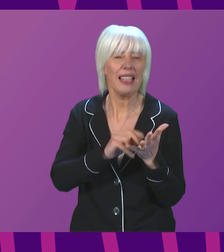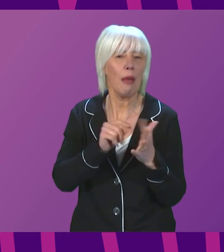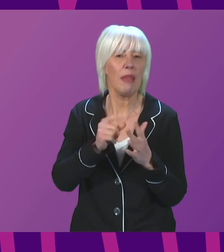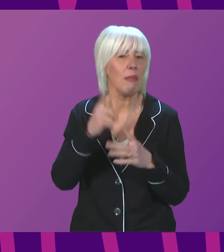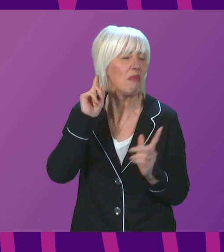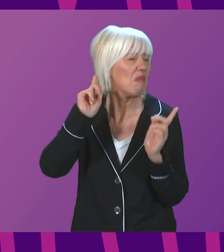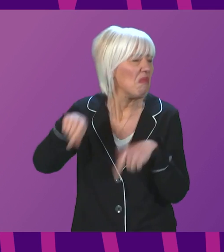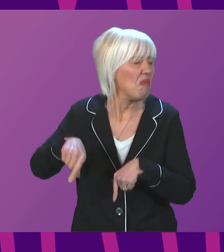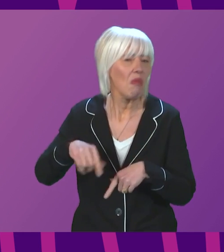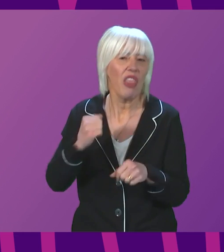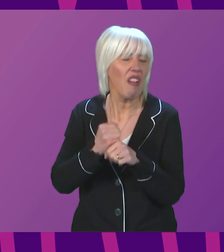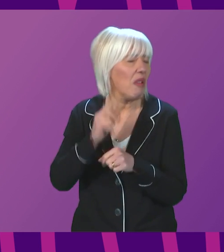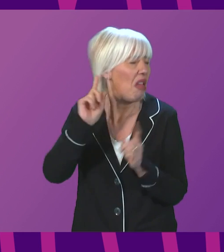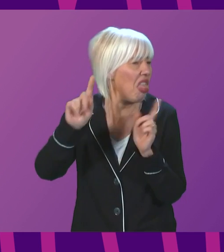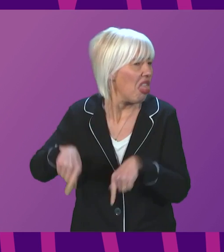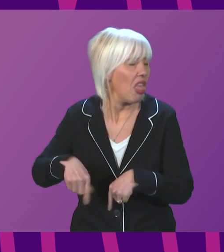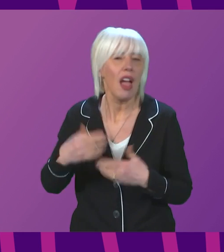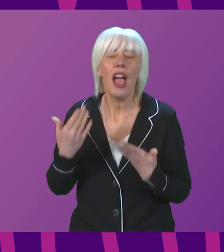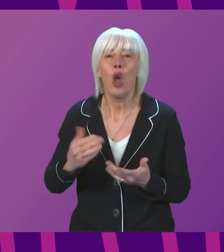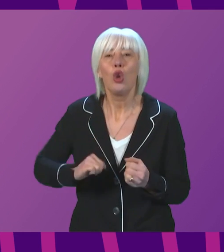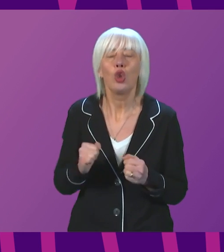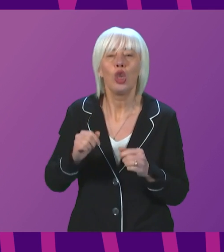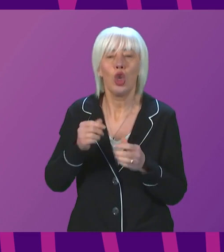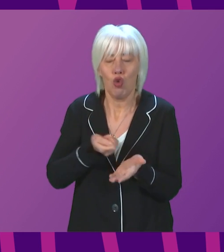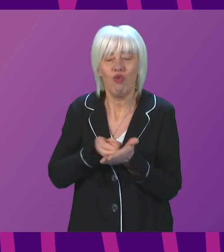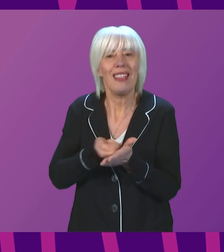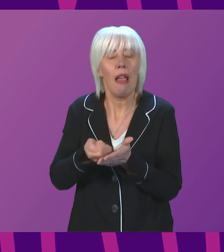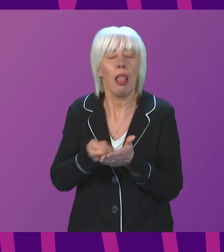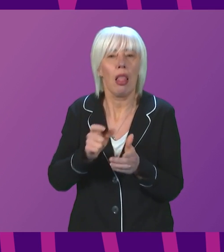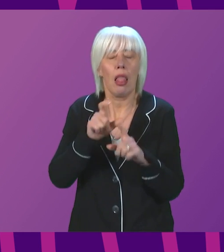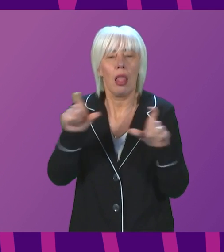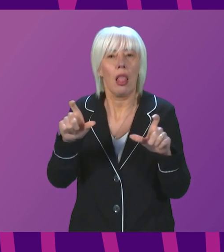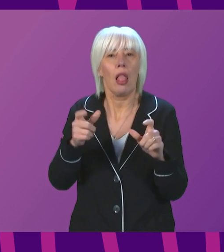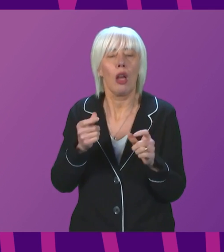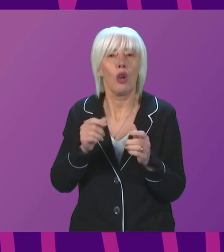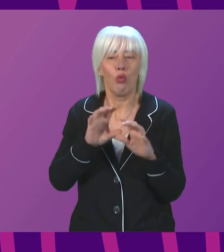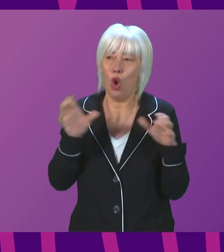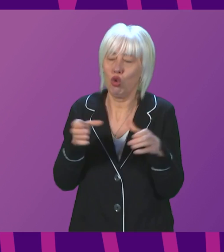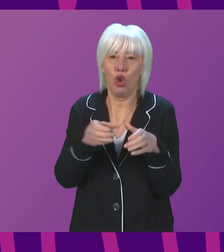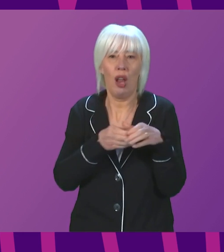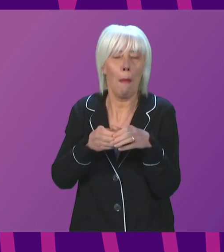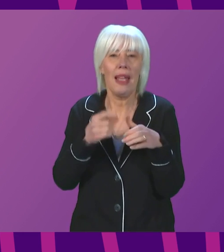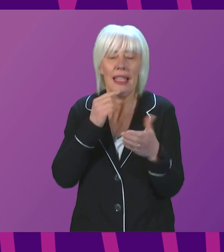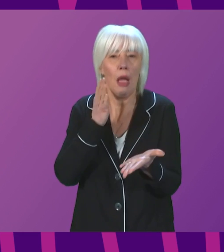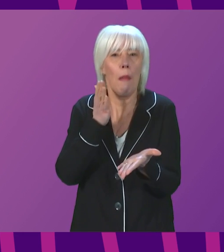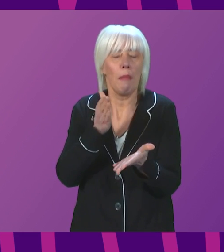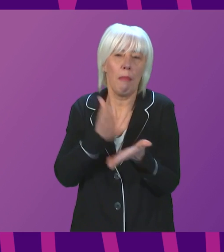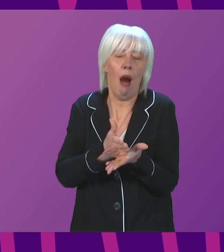This week, the Scottish Retail Consortium said that the workplace parking tax is “a recipe for extra cost and complexity”,